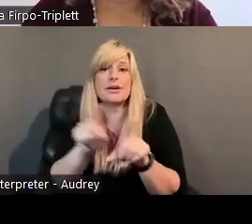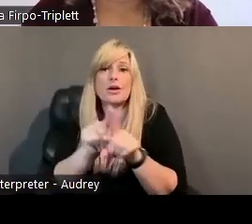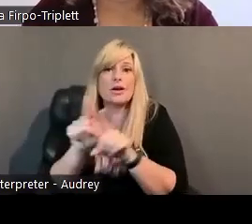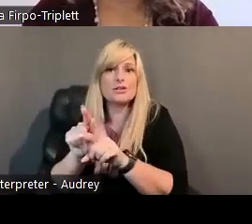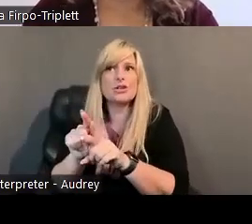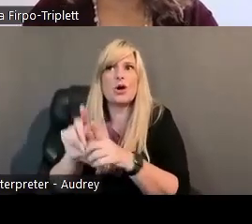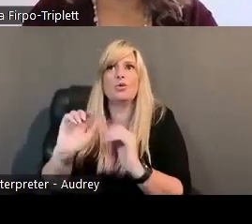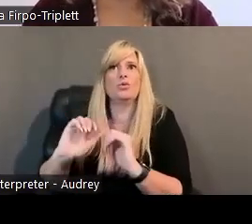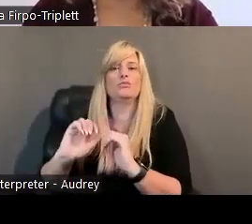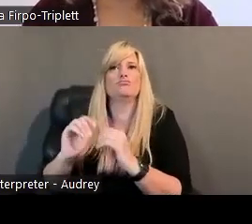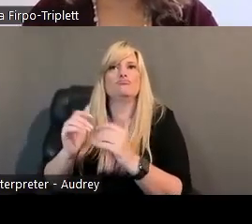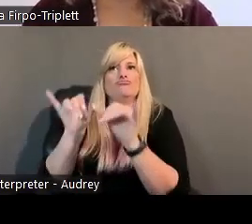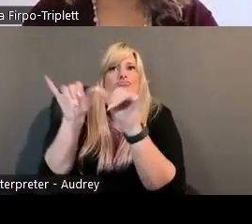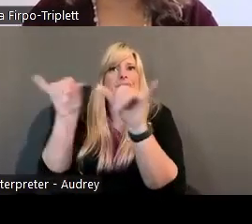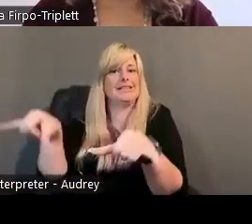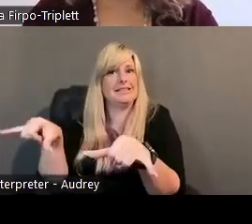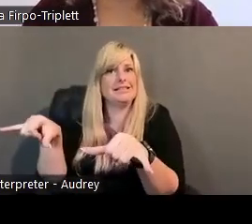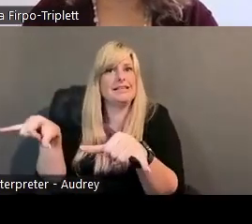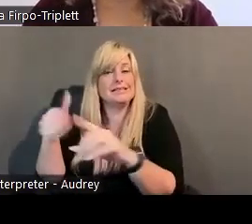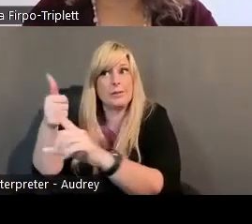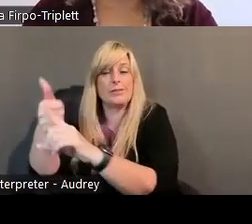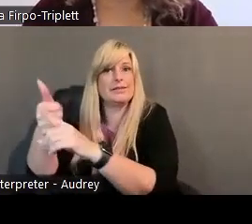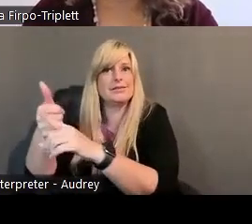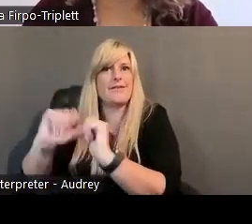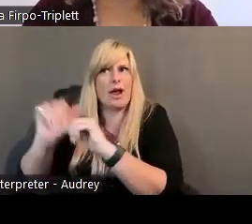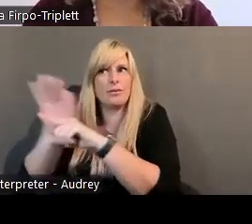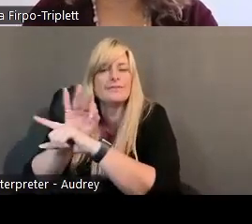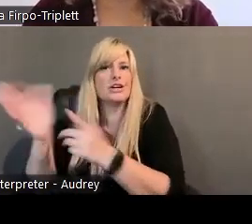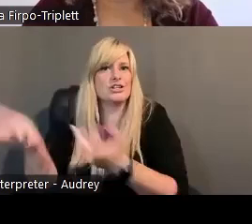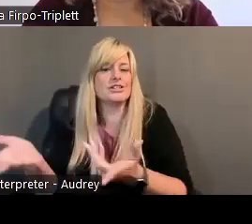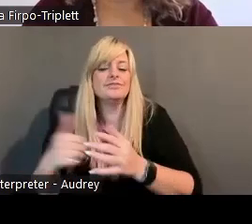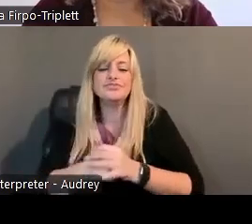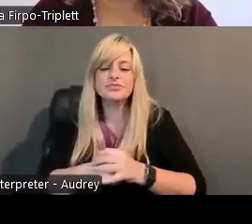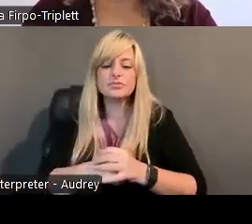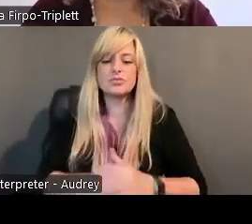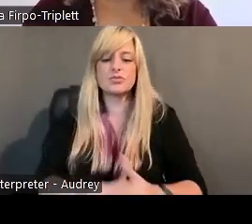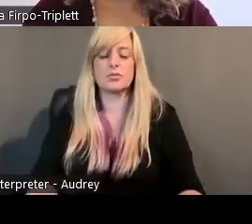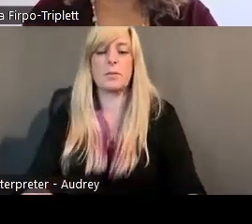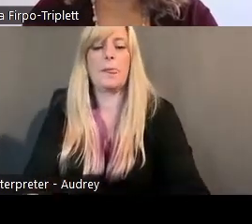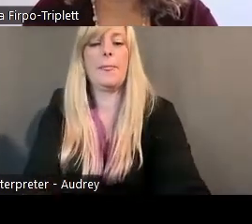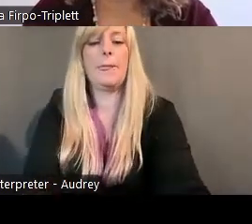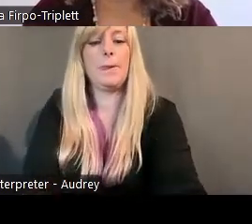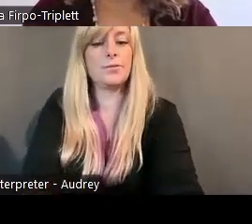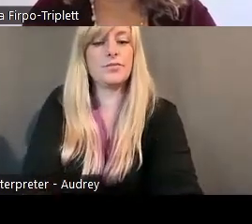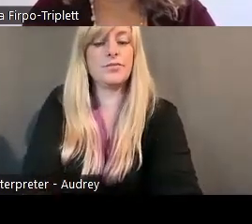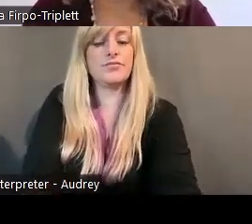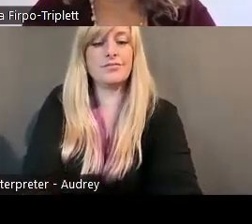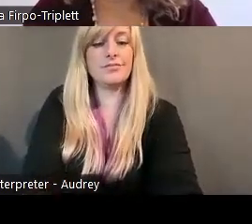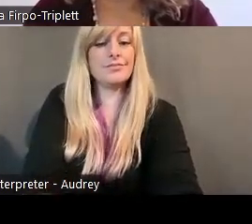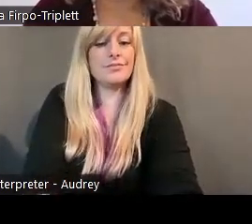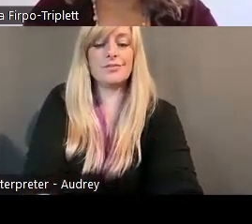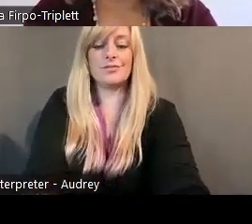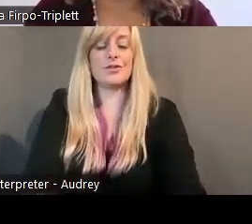platform. So we can move on to the next slide. Yeah. So we learned way more amazing things than